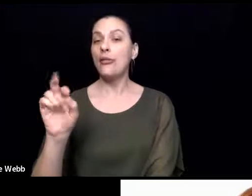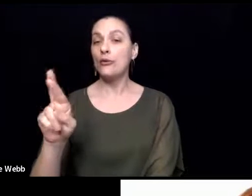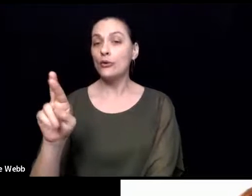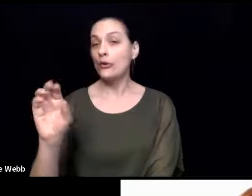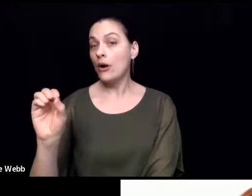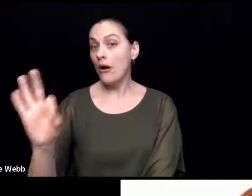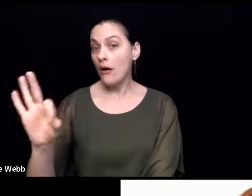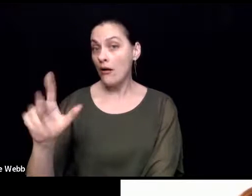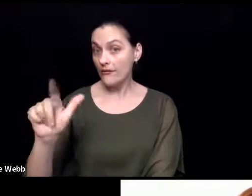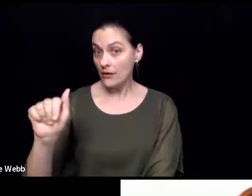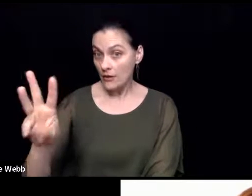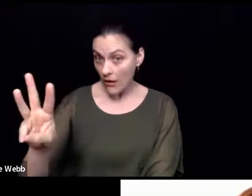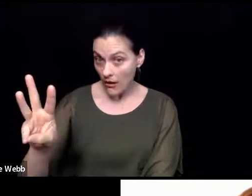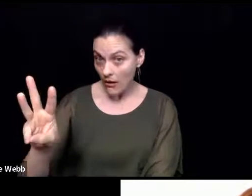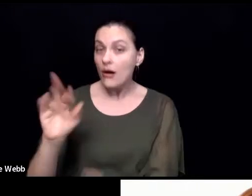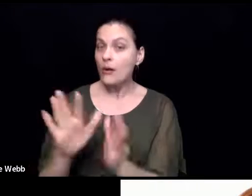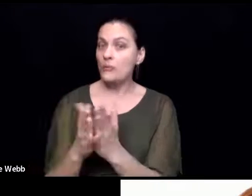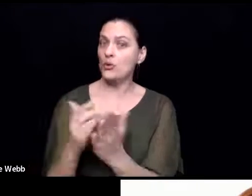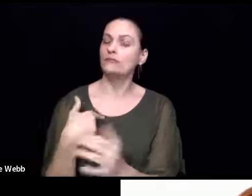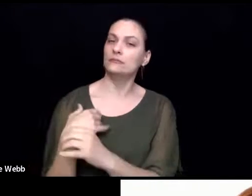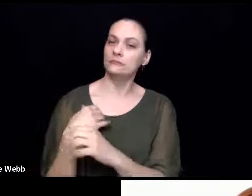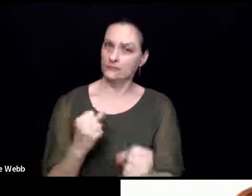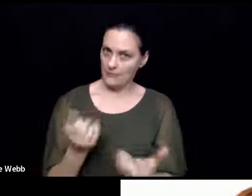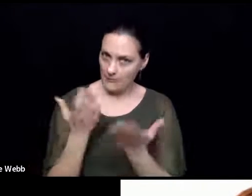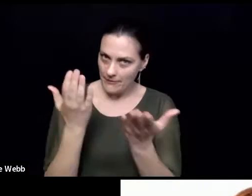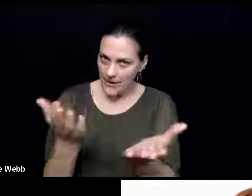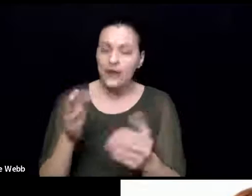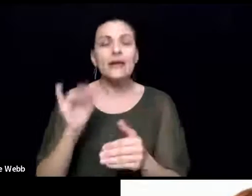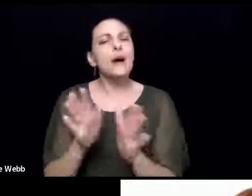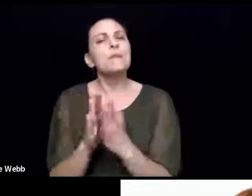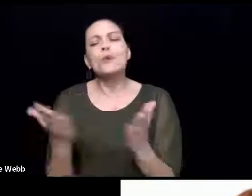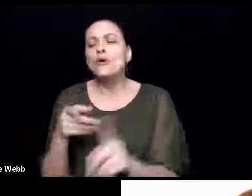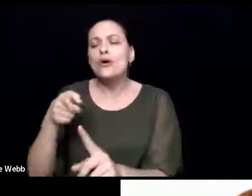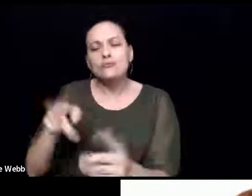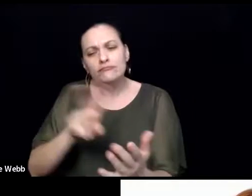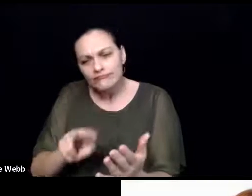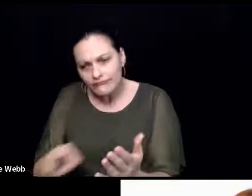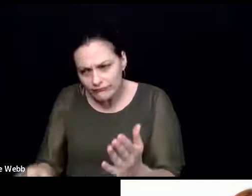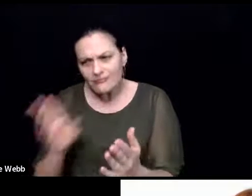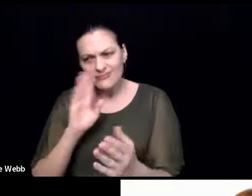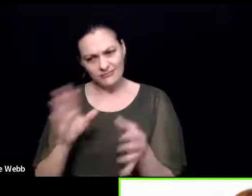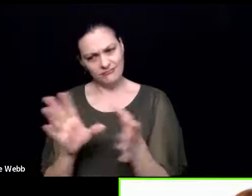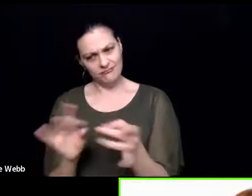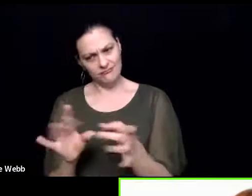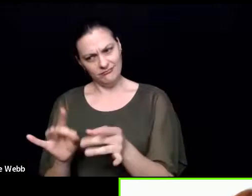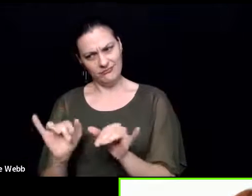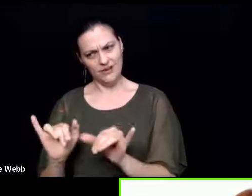how different things impacted just the housing patterns here in the San Francisco Bay Area.